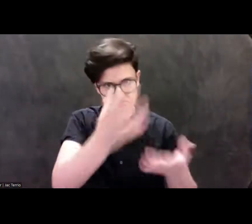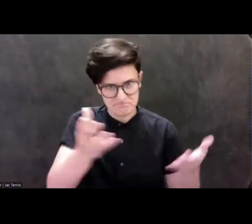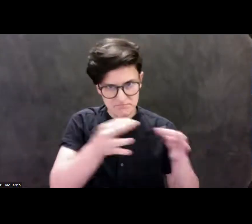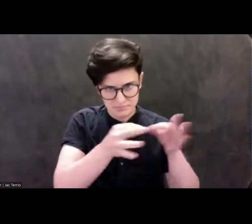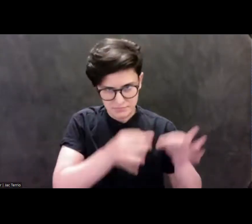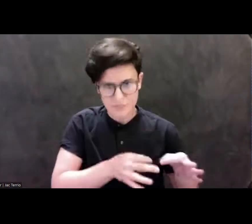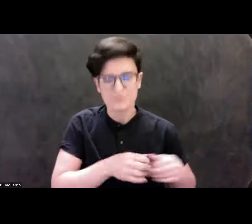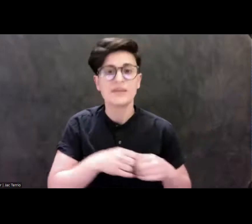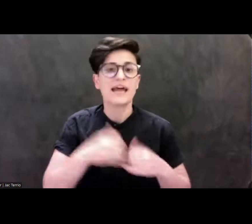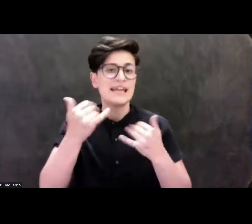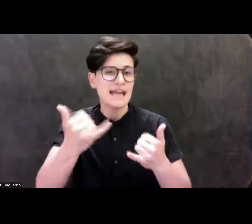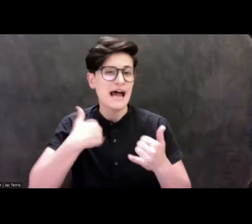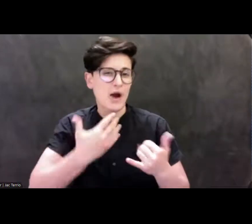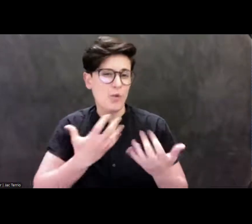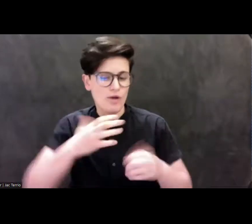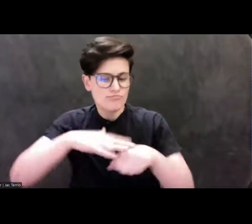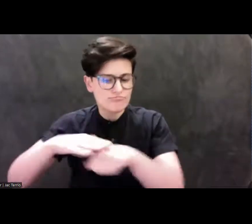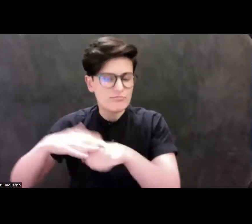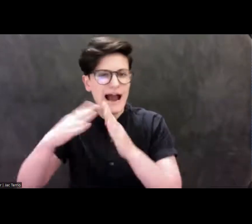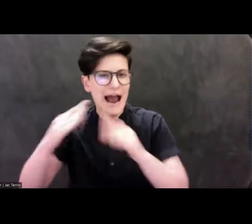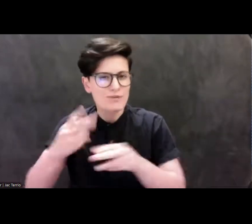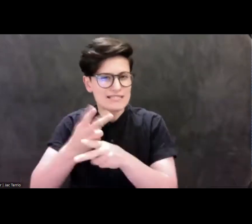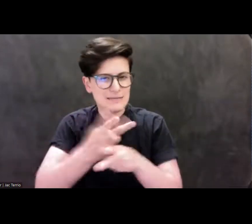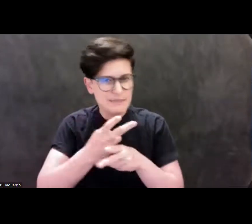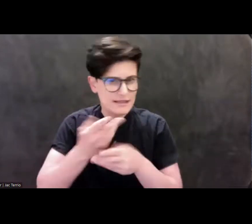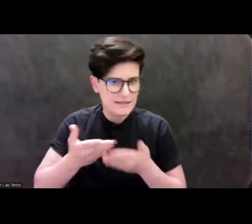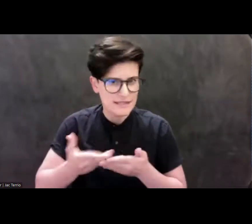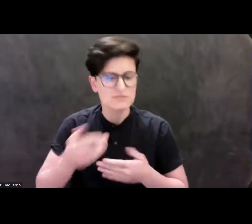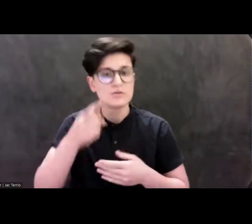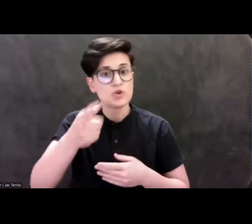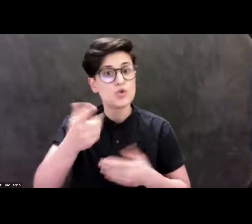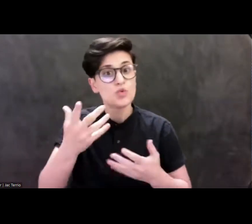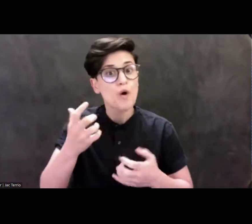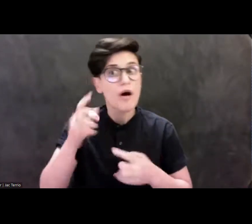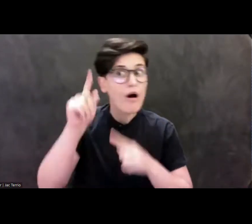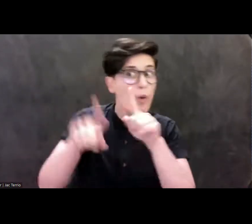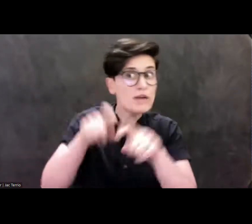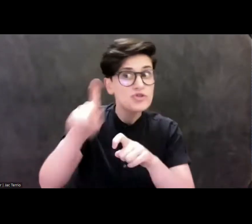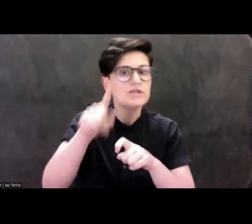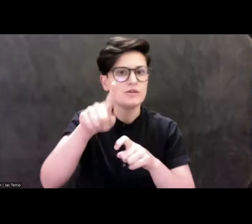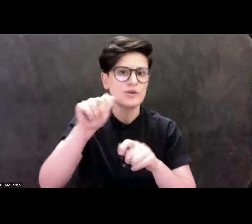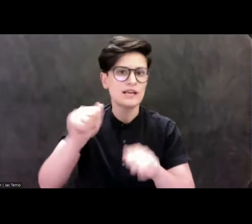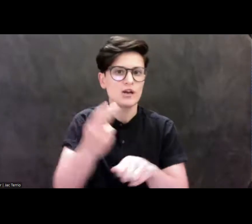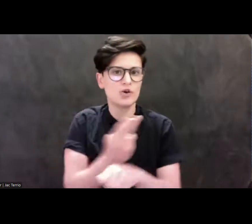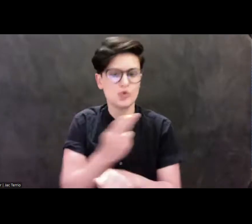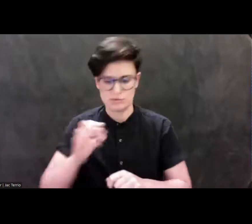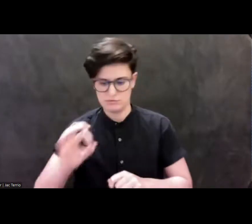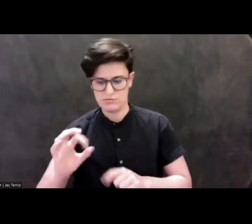If you have a question or comment, please use the raise your hand feature and you will be unmuted by the moderator.